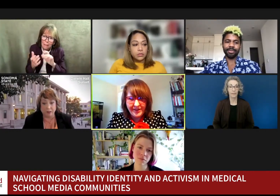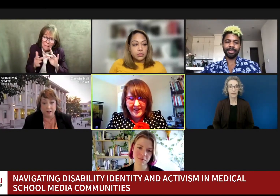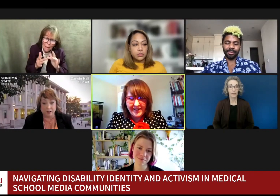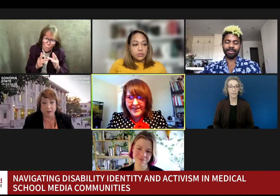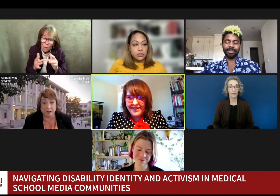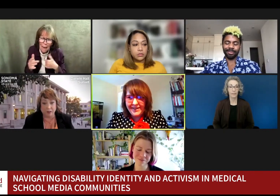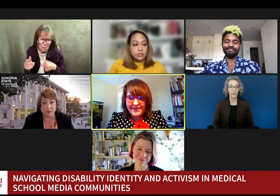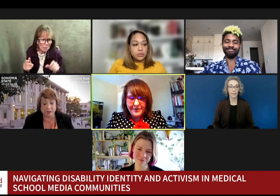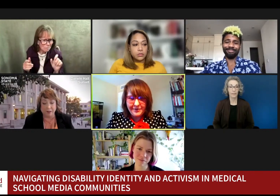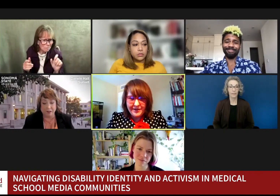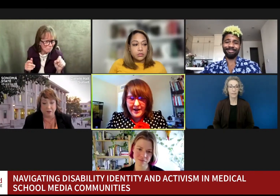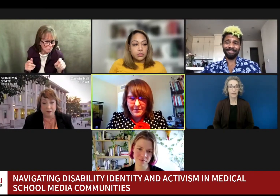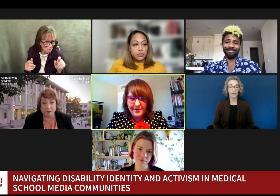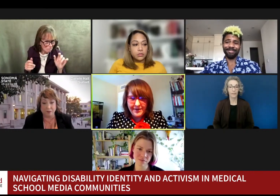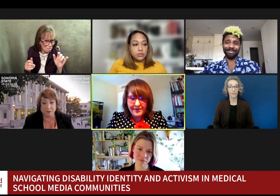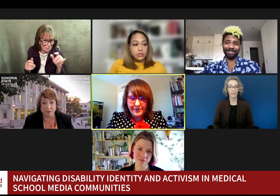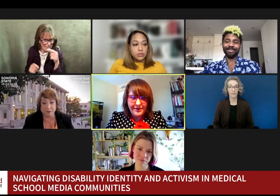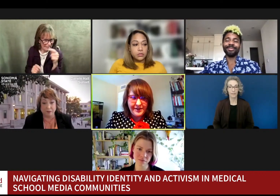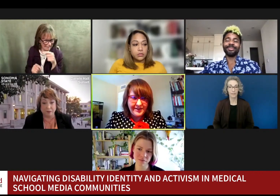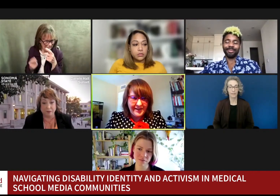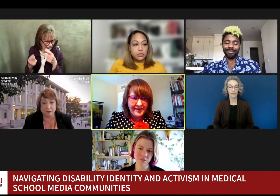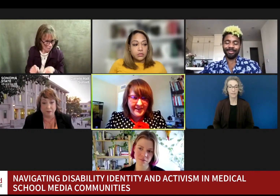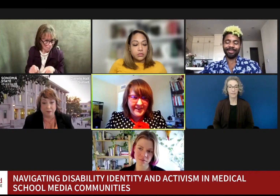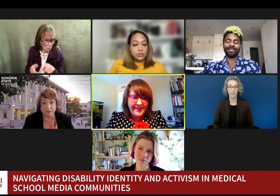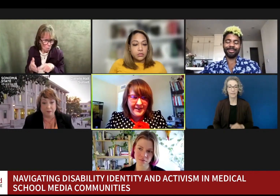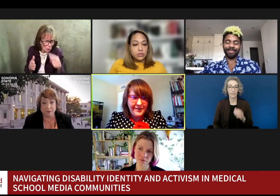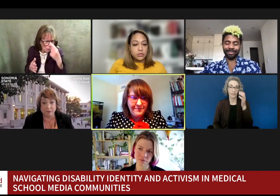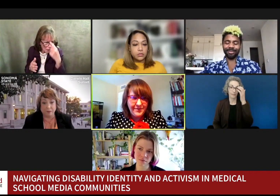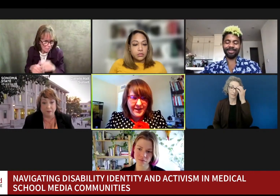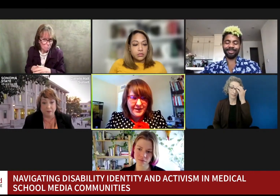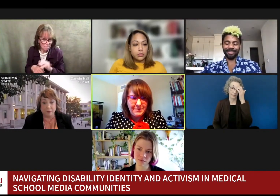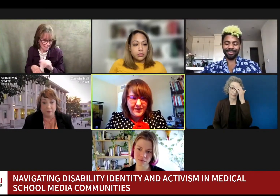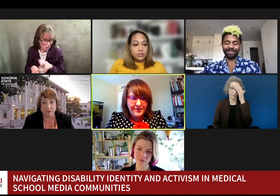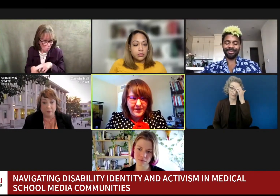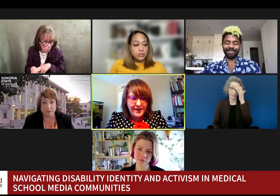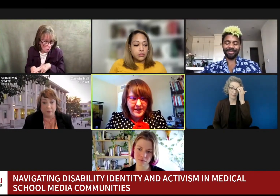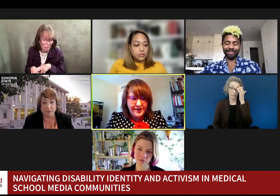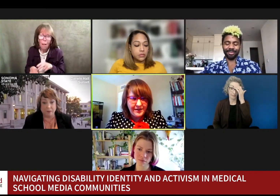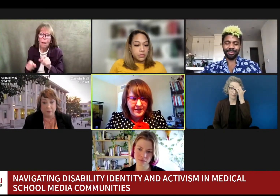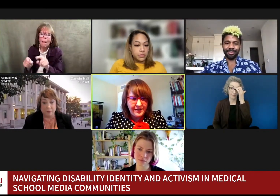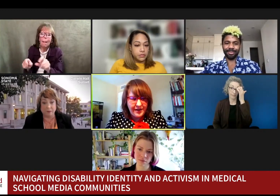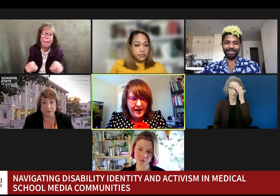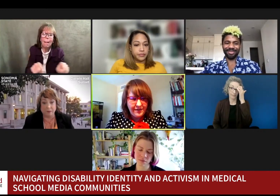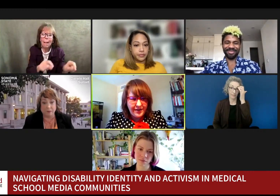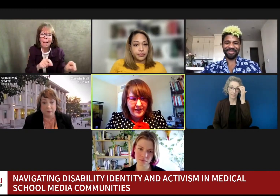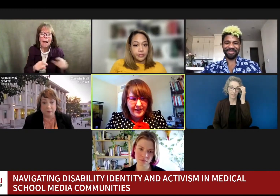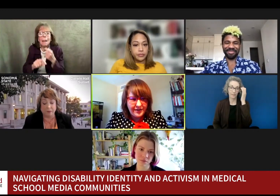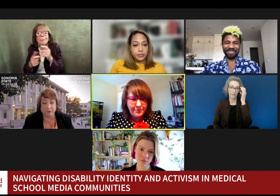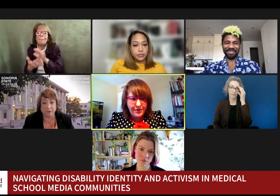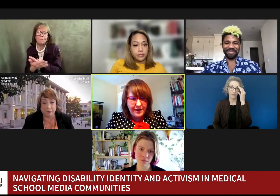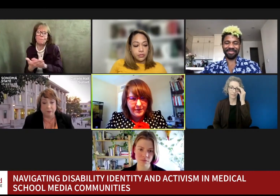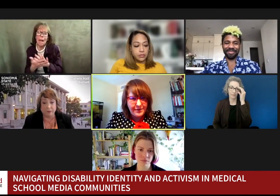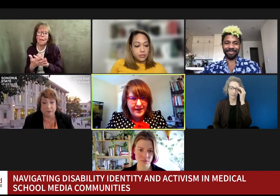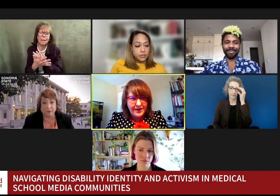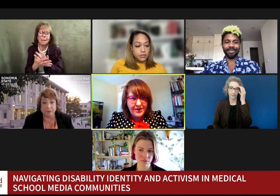Or like, this situation happened, what do you guys think? And just being very vague and having that support network be like,